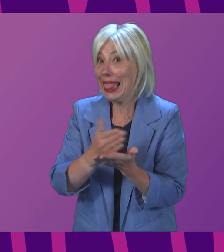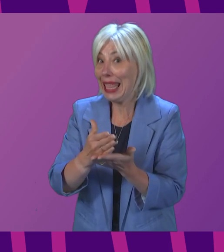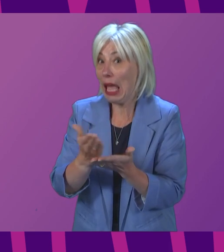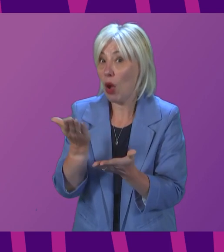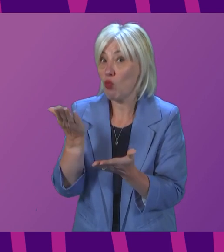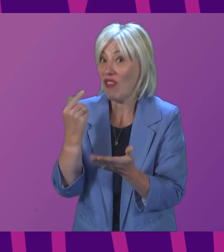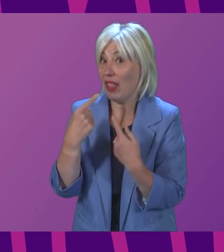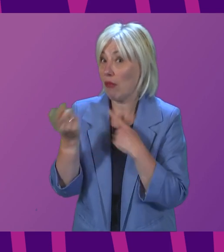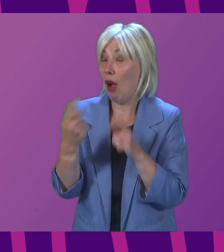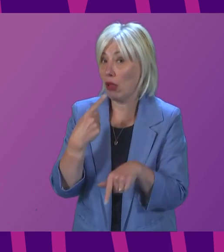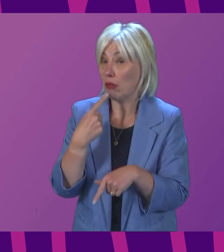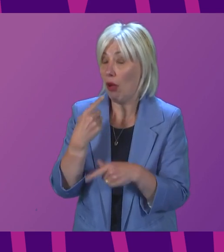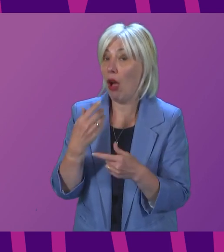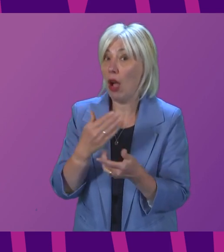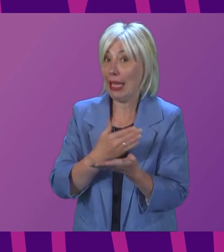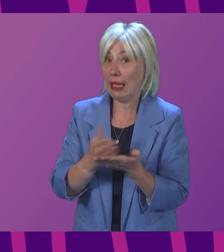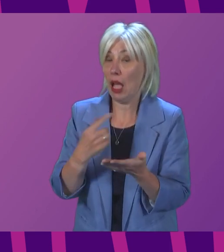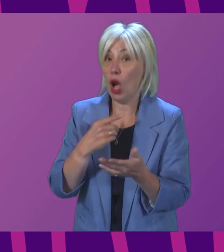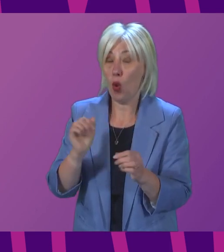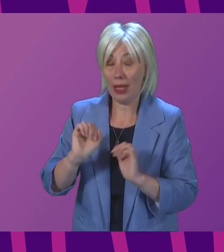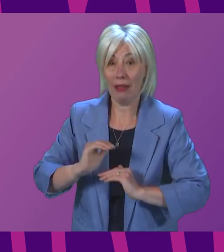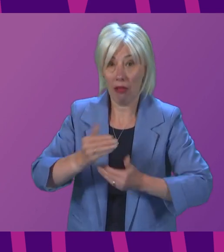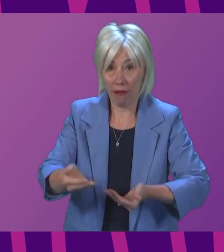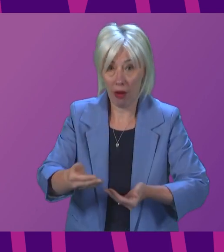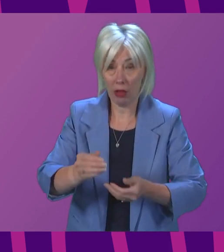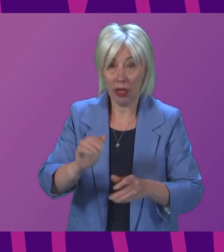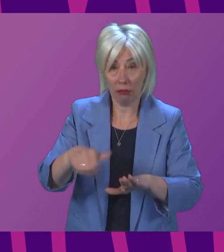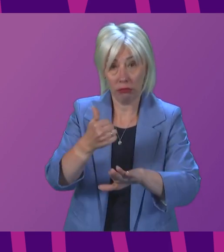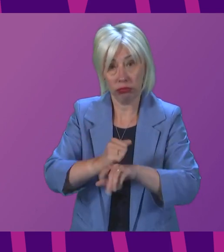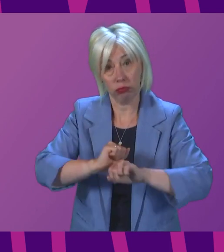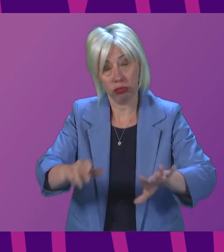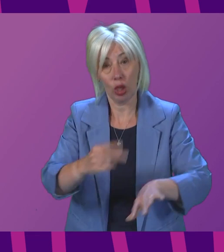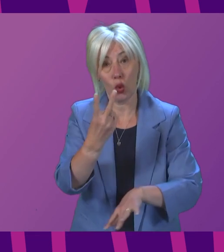answer—that what we committed to, we delivered and implemented in 2016, so the most dangerous